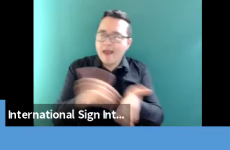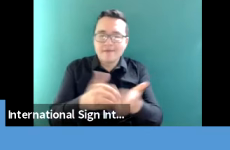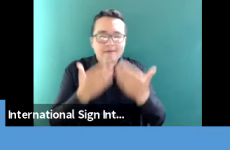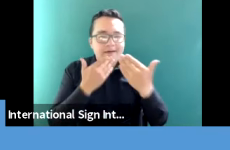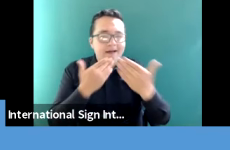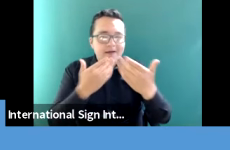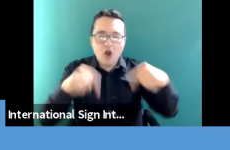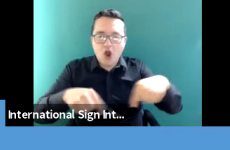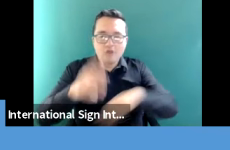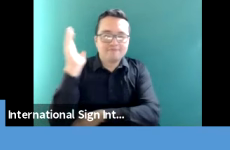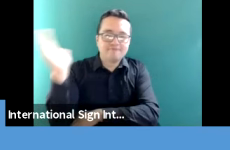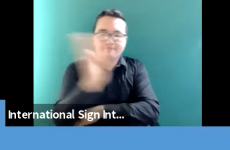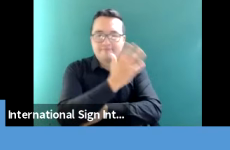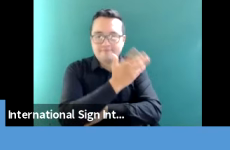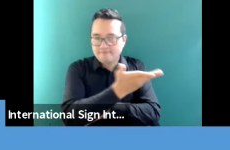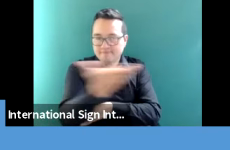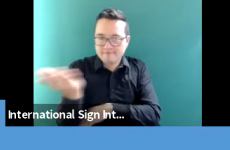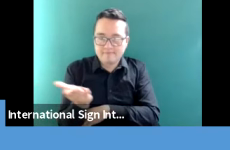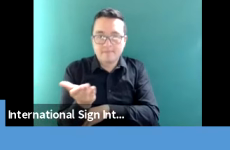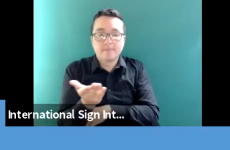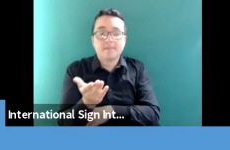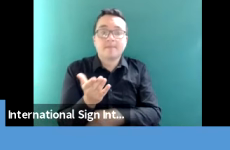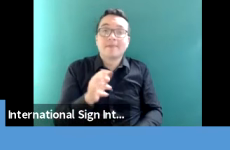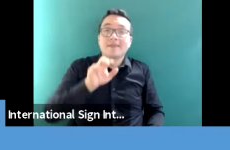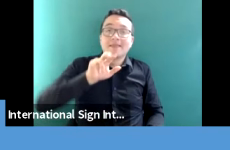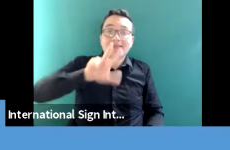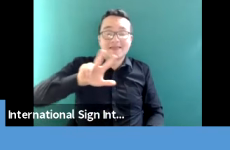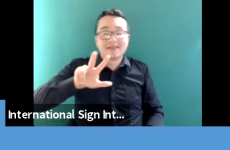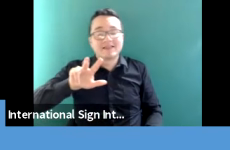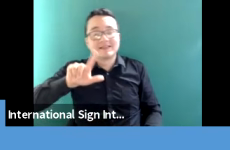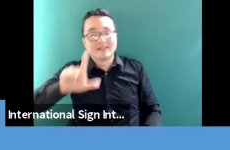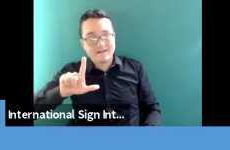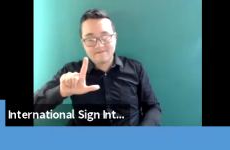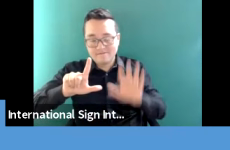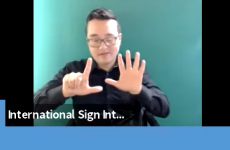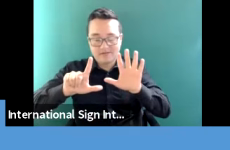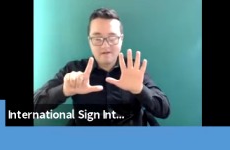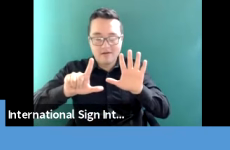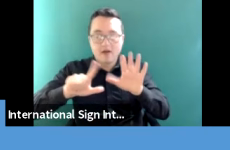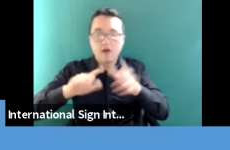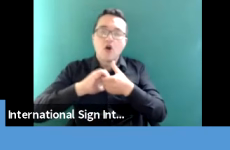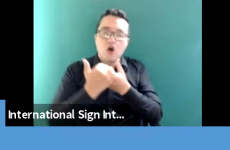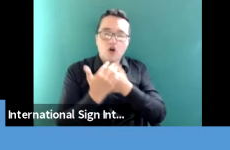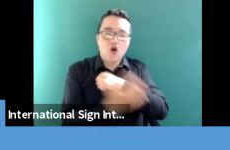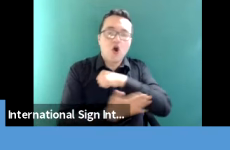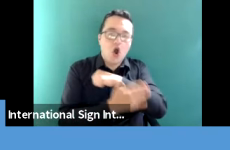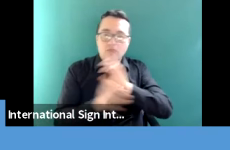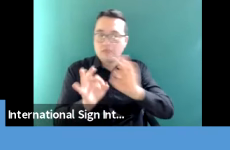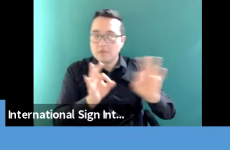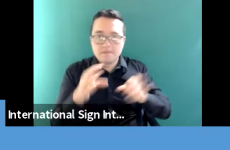I'm so sorry I did. You did an excellent job. SPEAKER: